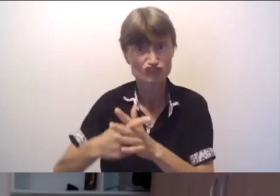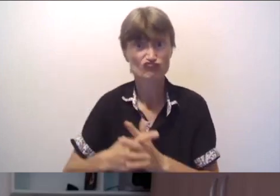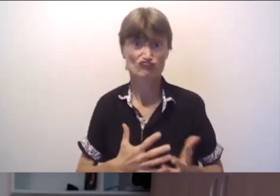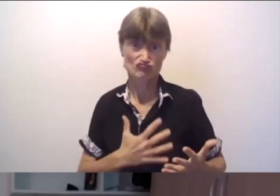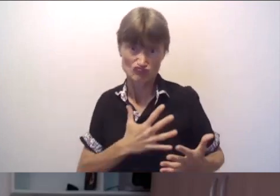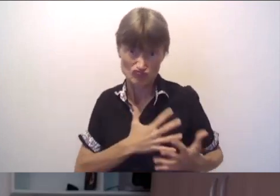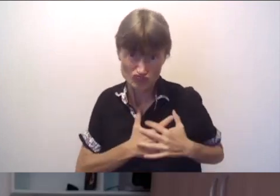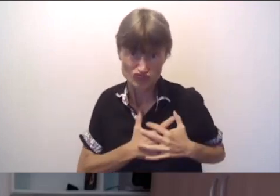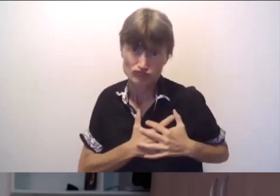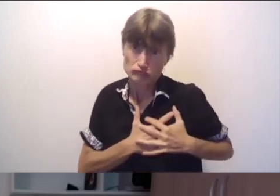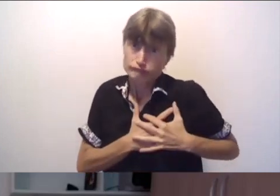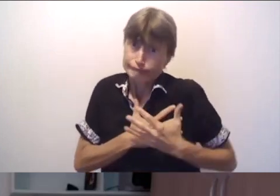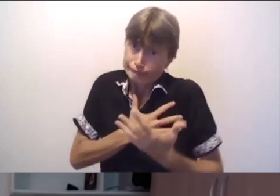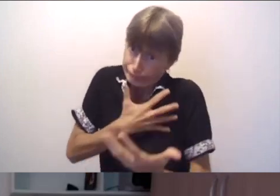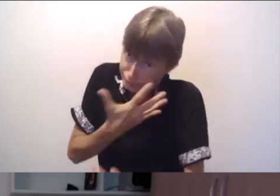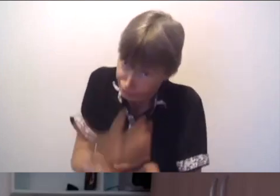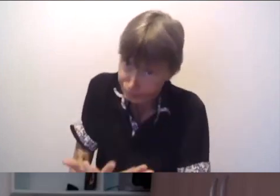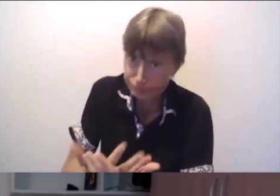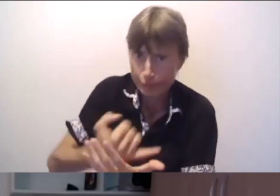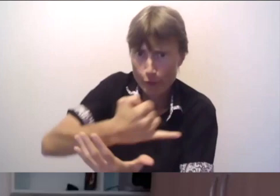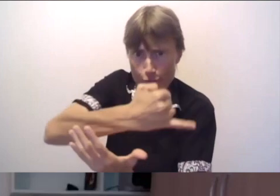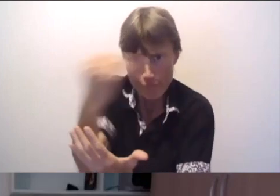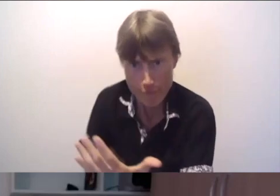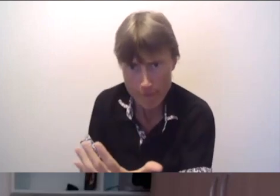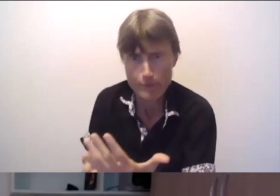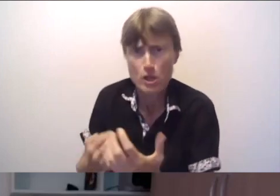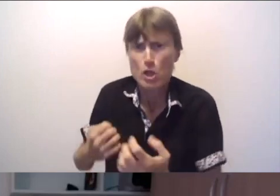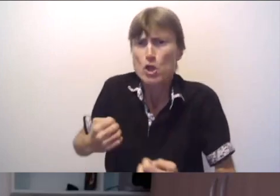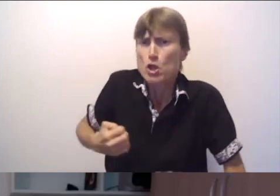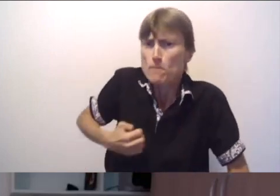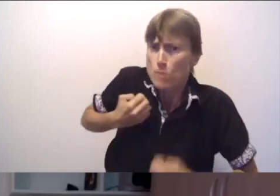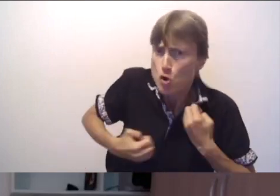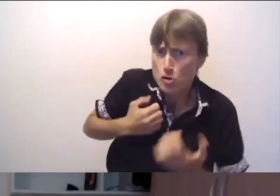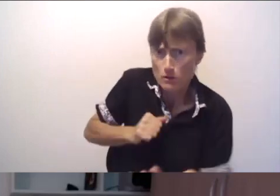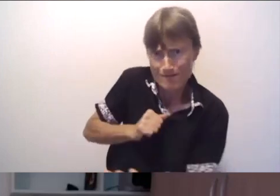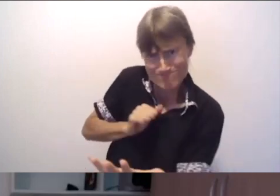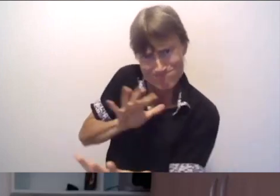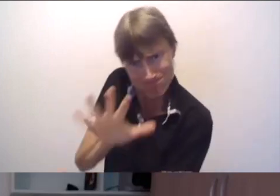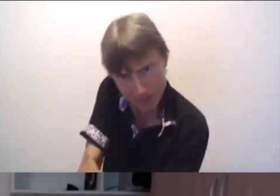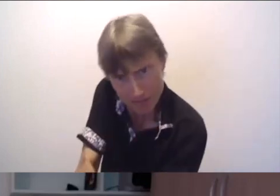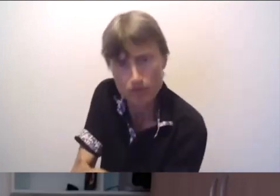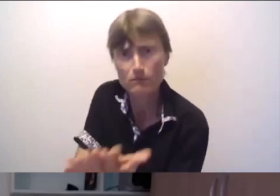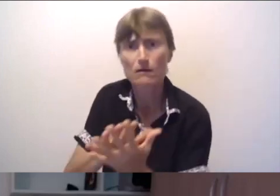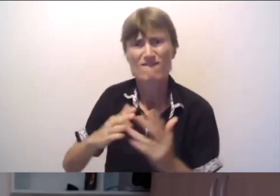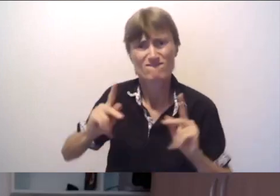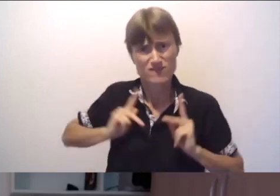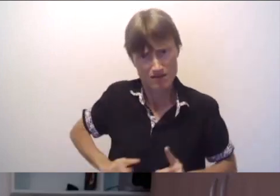decommodified and it's atypical and and through this call we are trying to draw attention all of